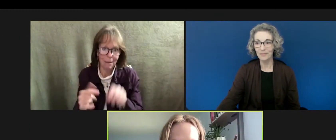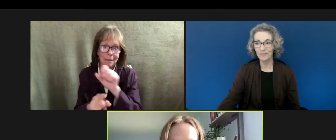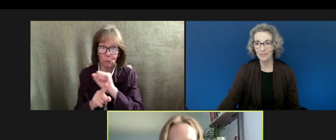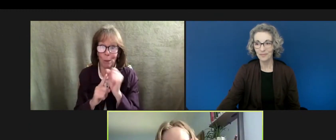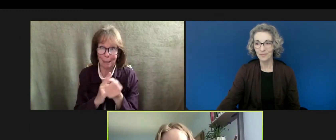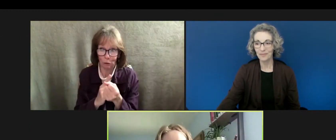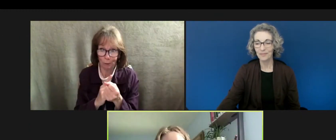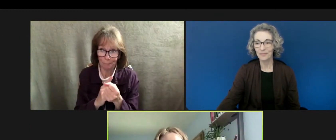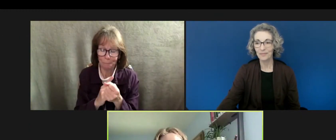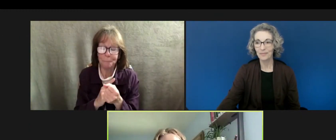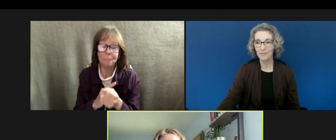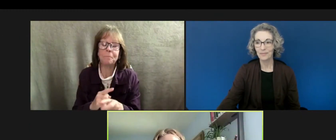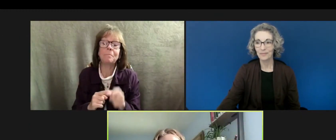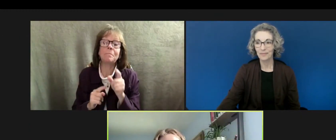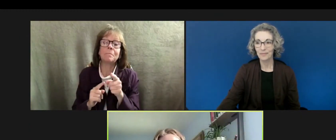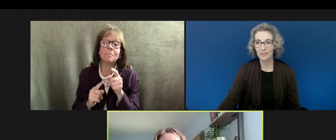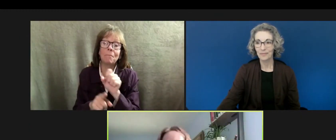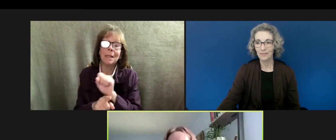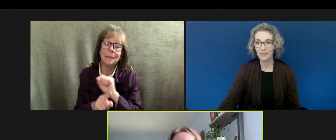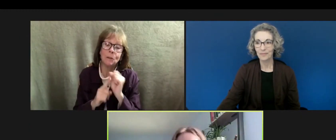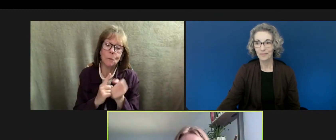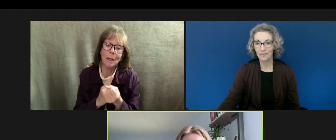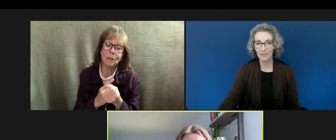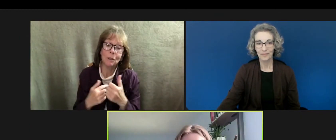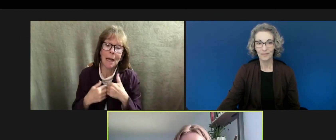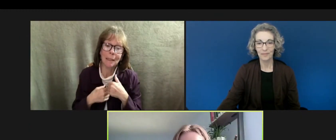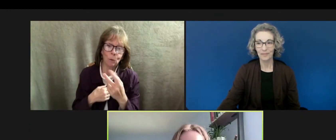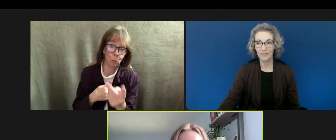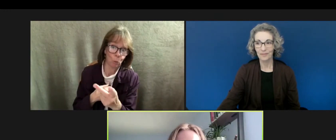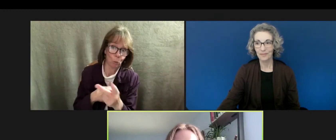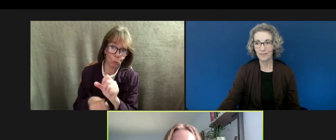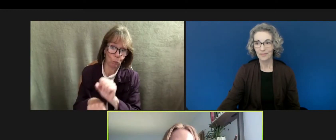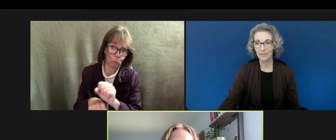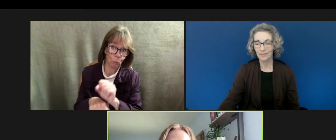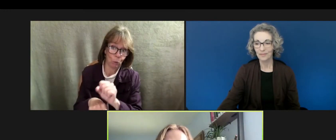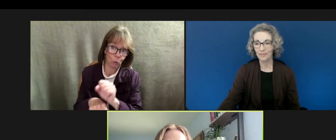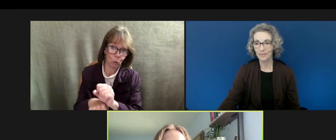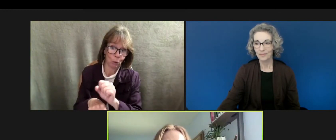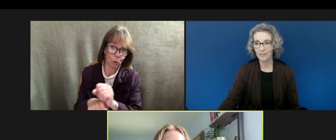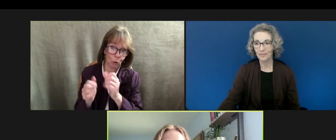And this scenario involves two colleagues who are doctors,